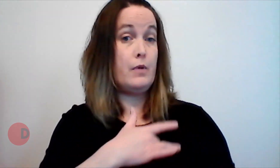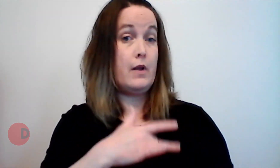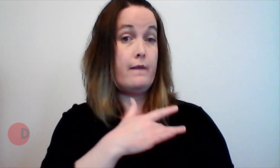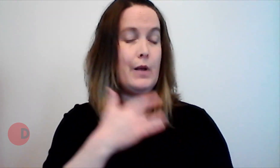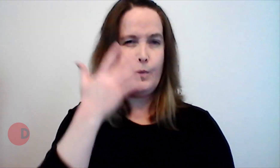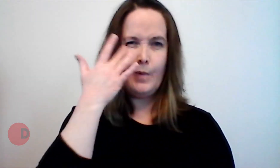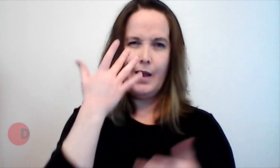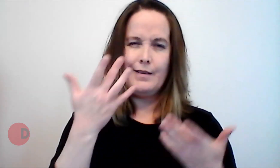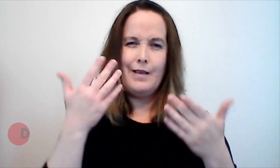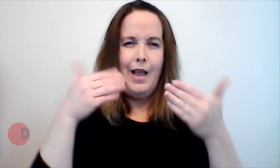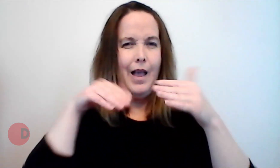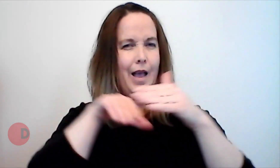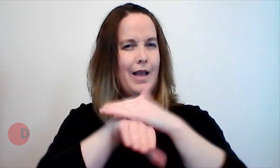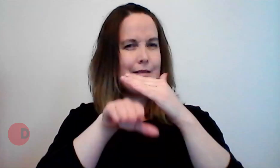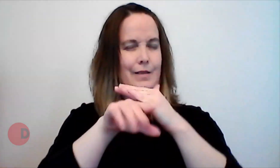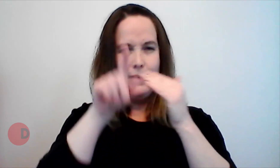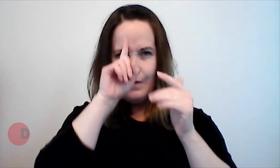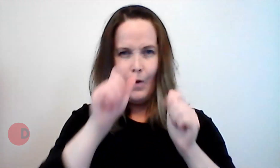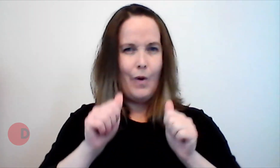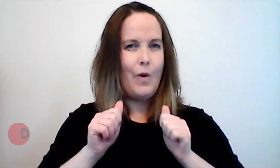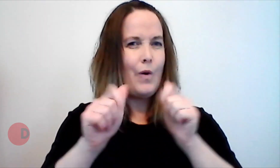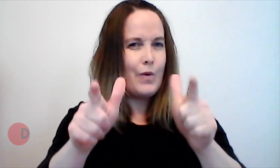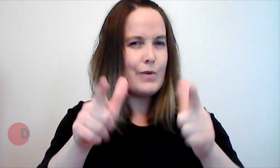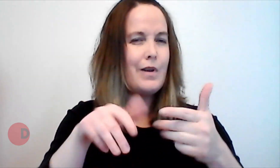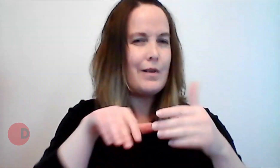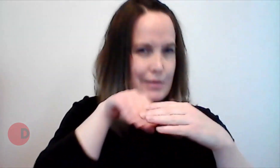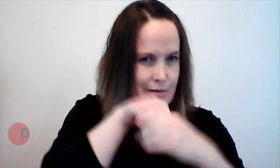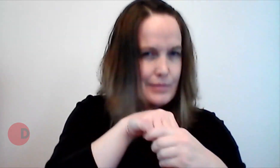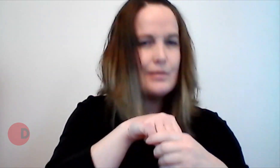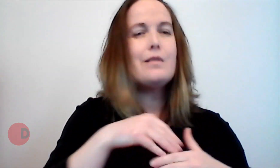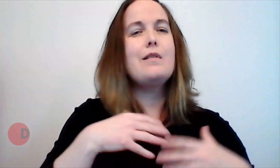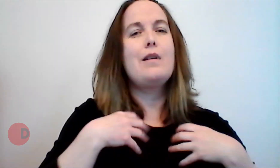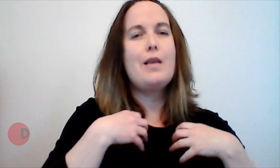that includes health, education,